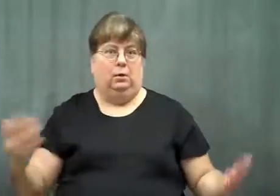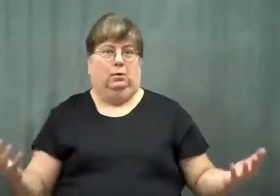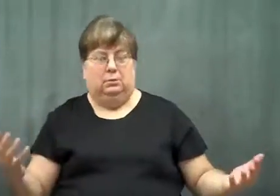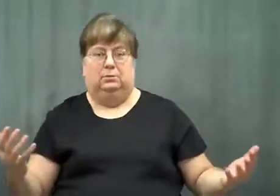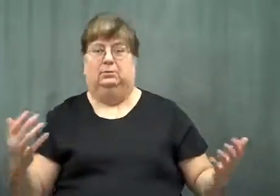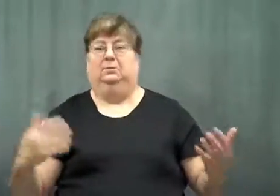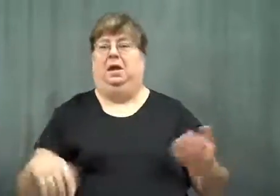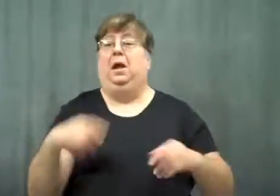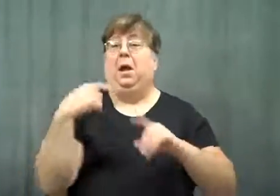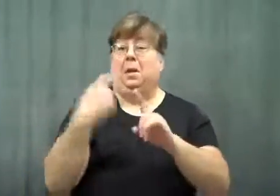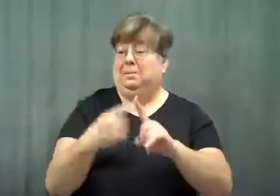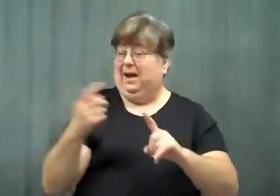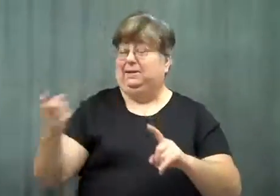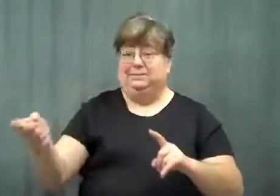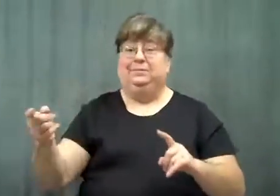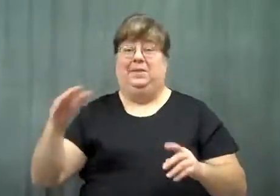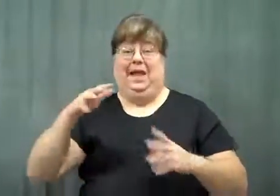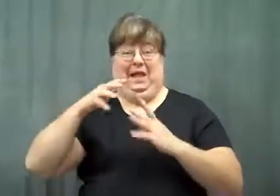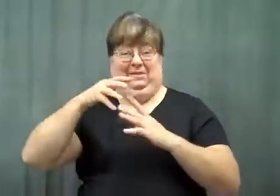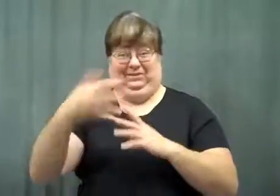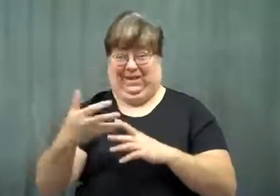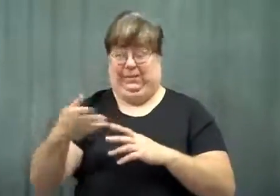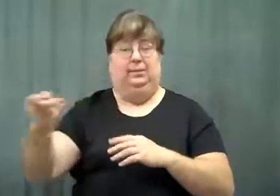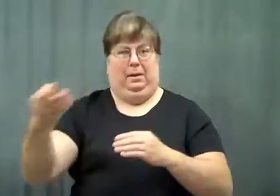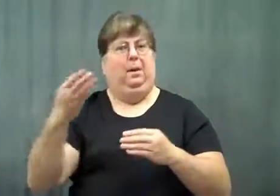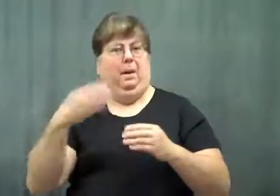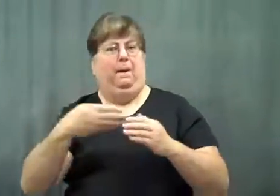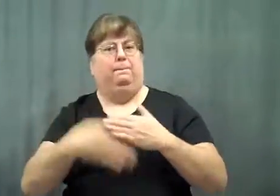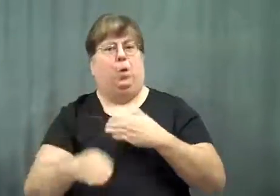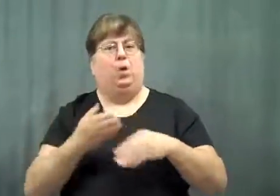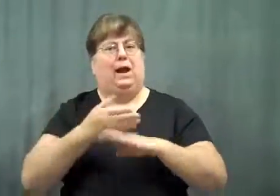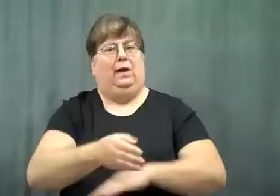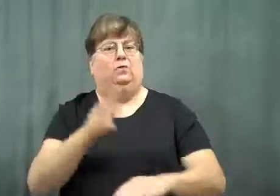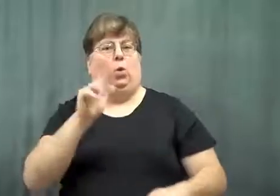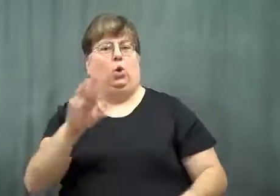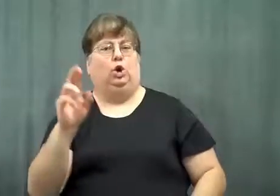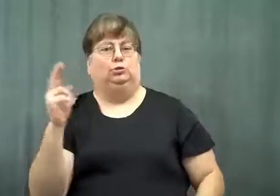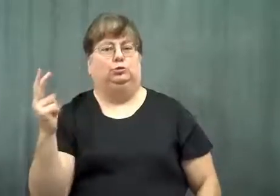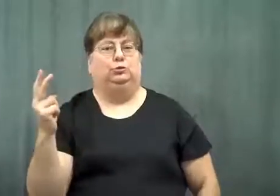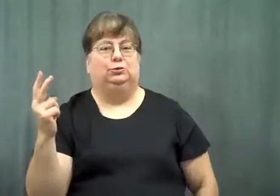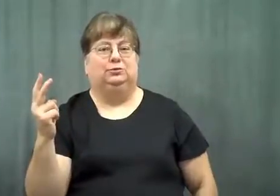She is also the fifth judge to be born after World War II.